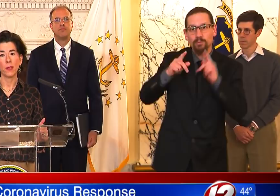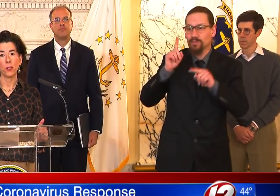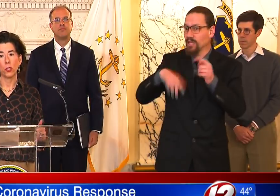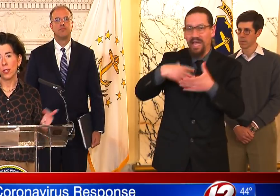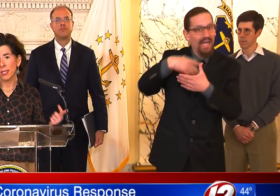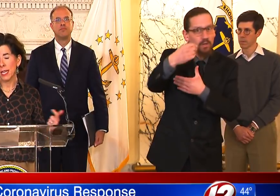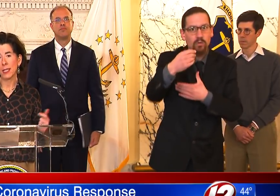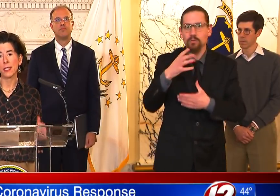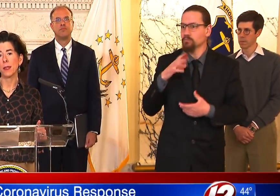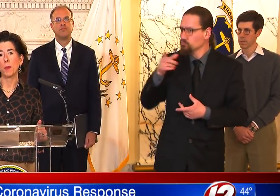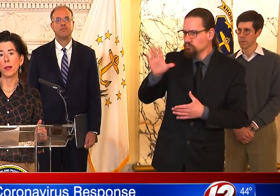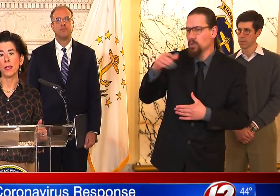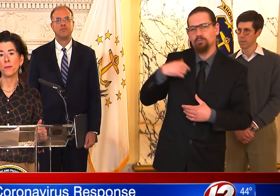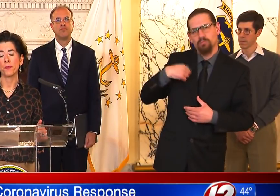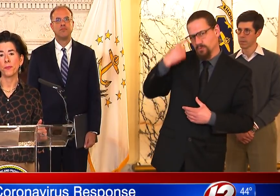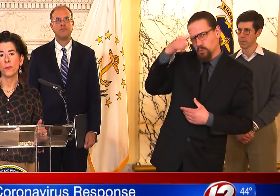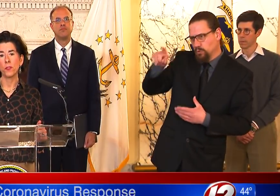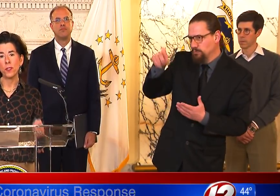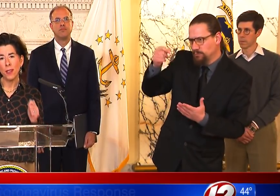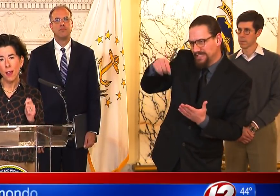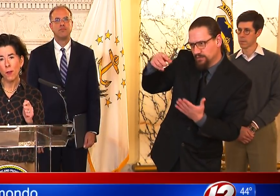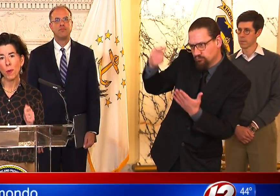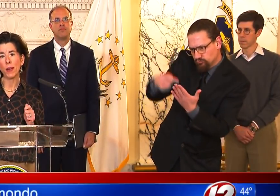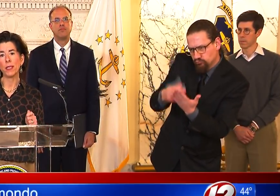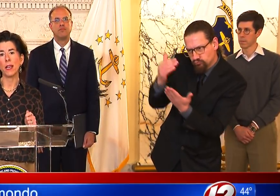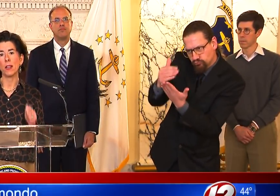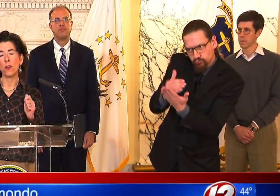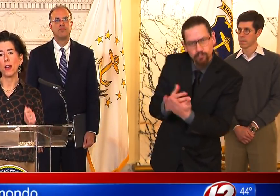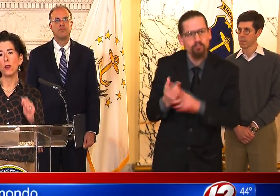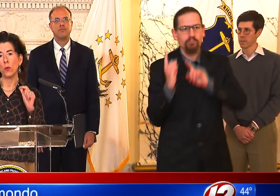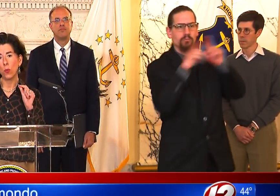VIRTUALLY.